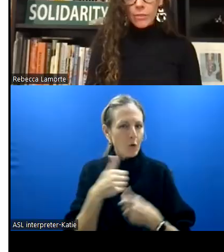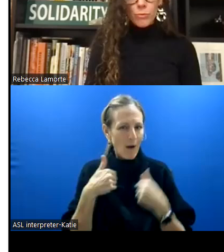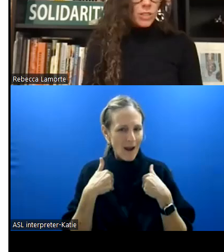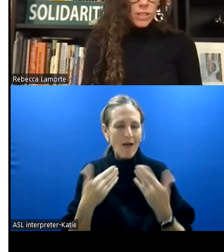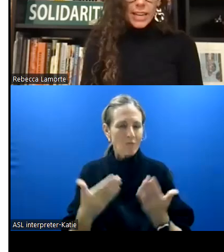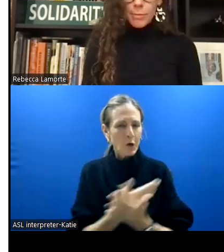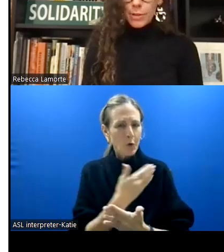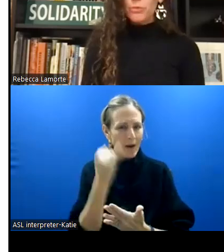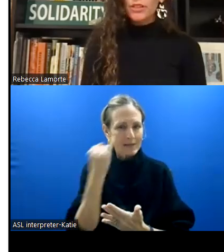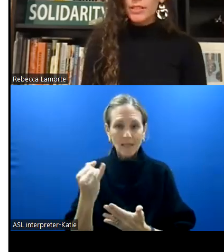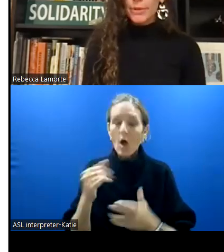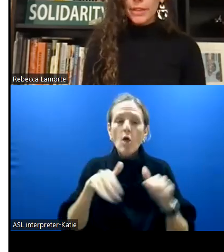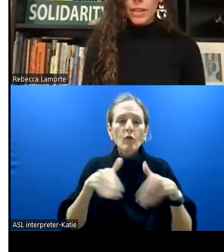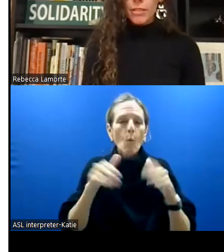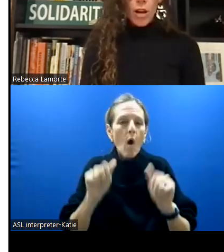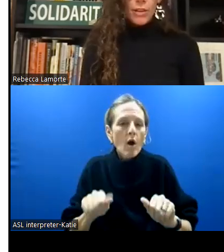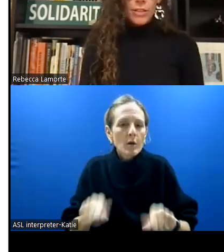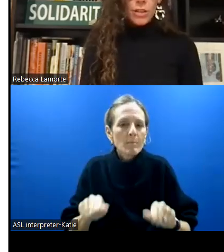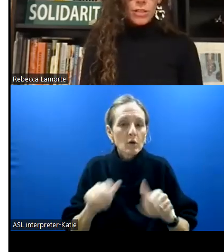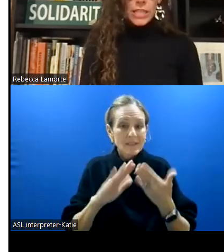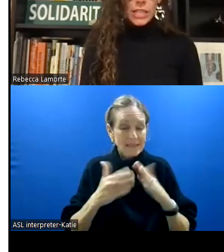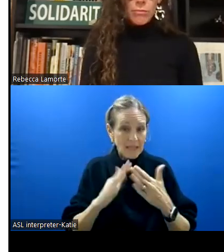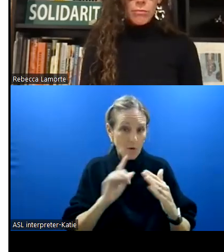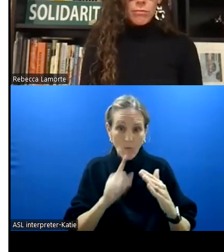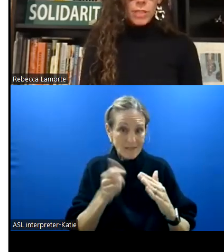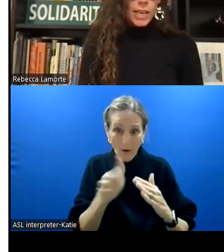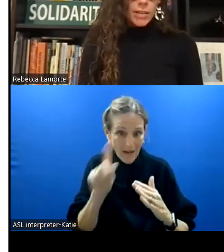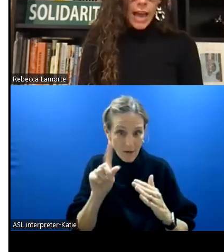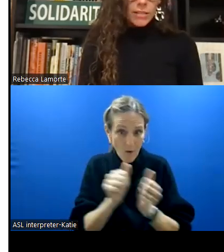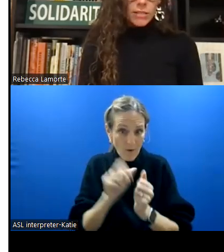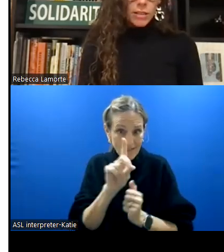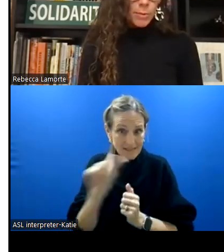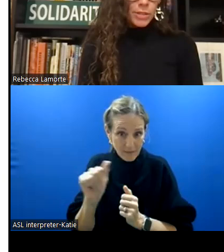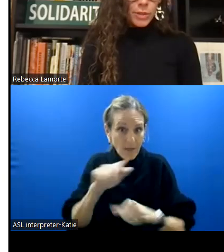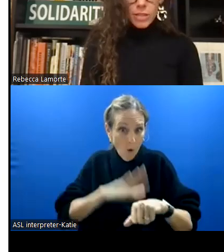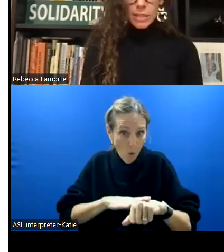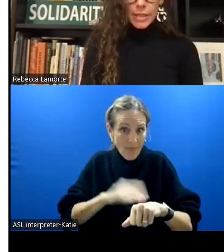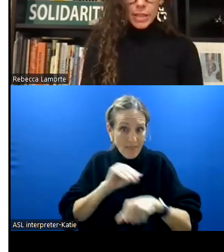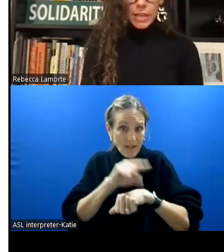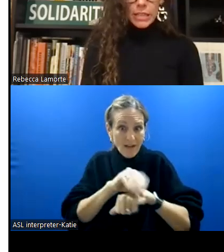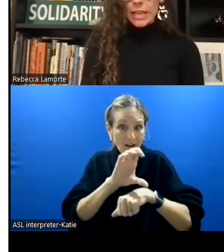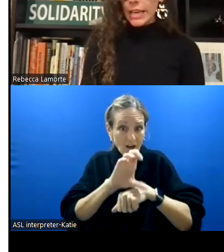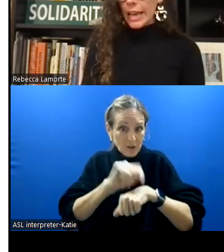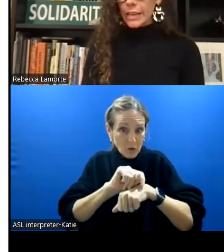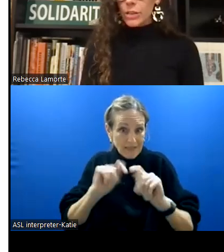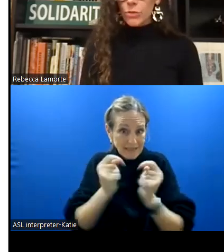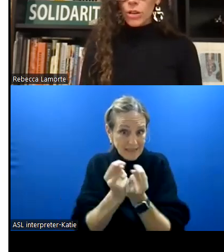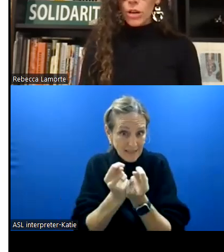was there any person with a disability on the consulting team? Did they ask a person with a disability, say a cane user,